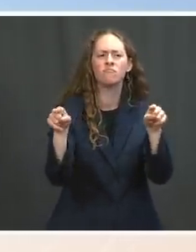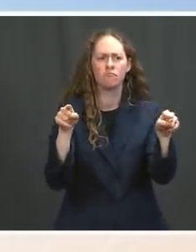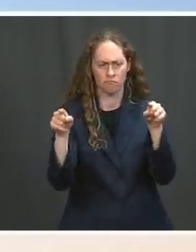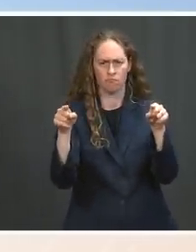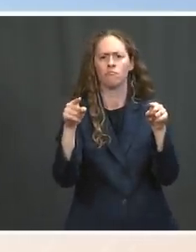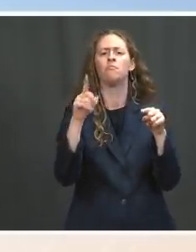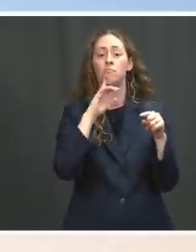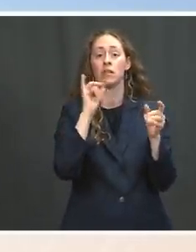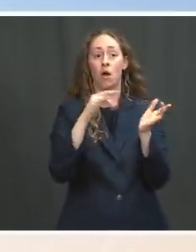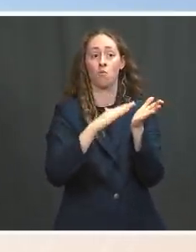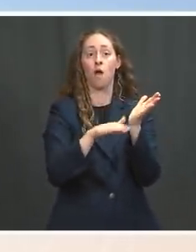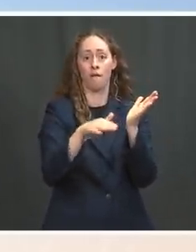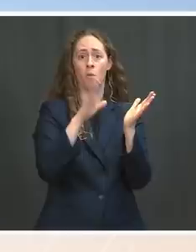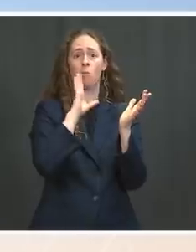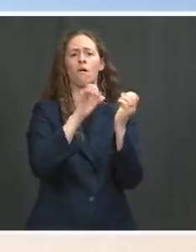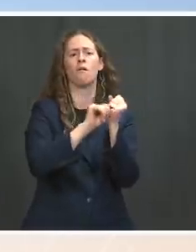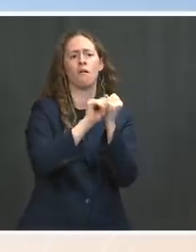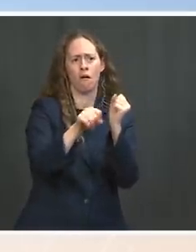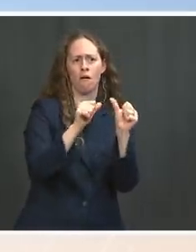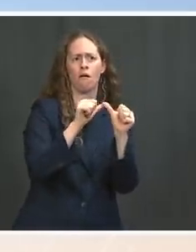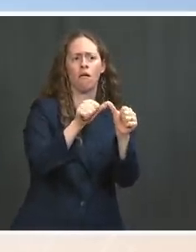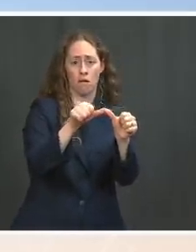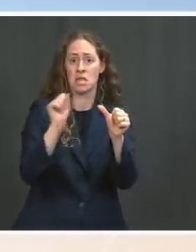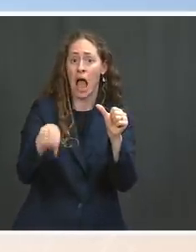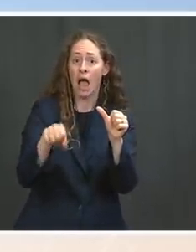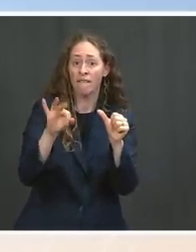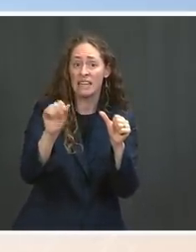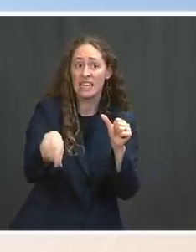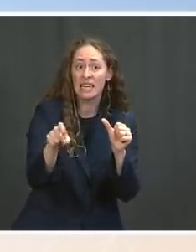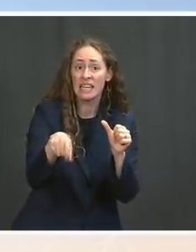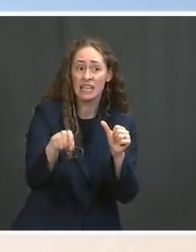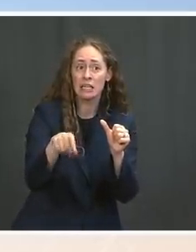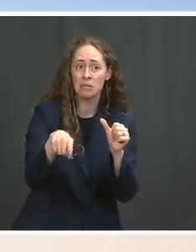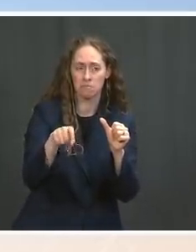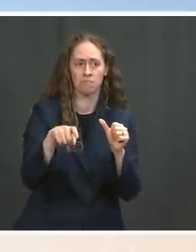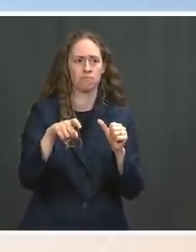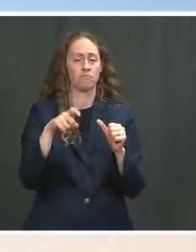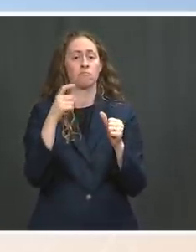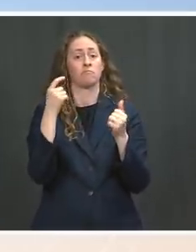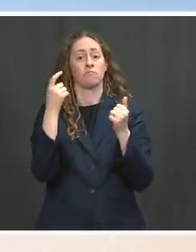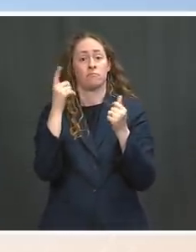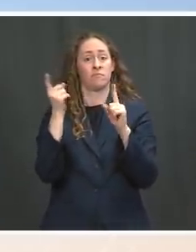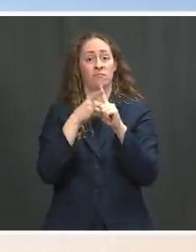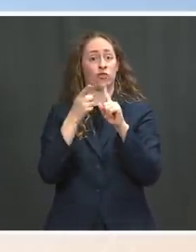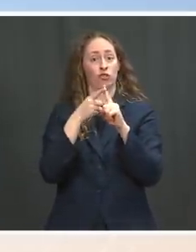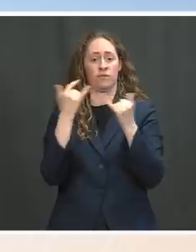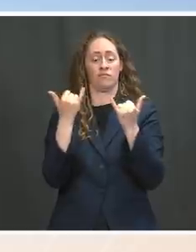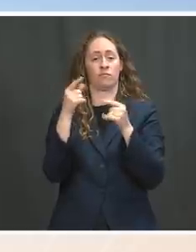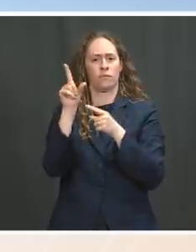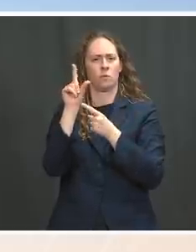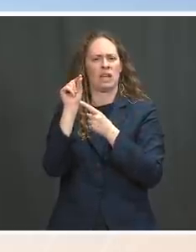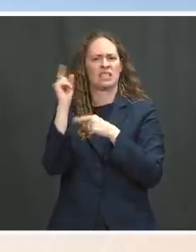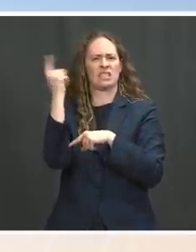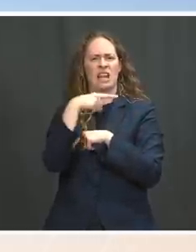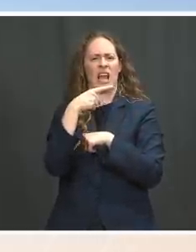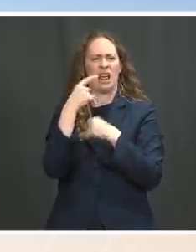a new waiver beyond the 20 days that we have already issued. The Press: Are there any travel announcements for either of you? Or are either of you going to any particular region